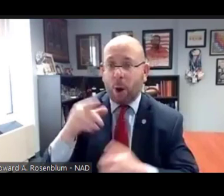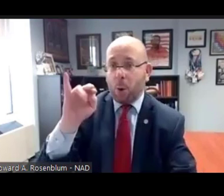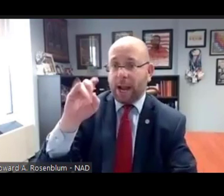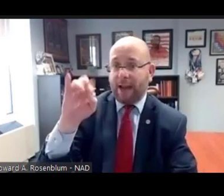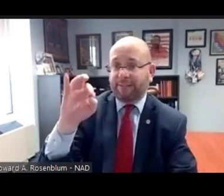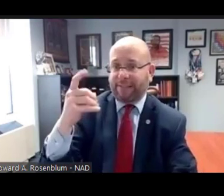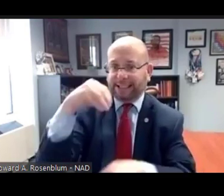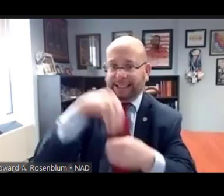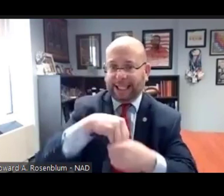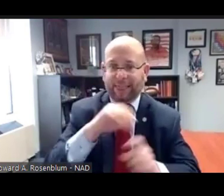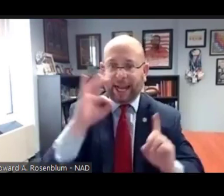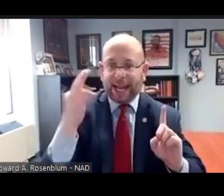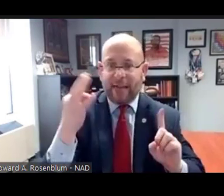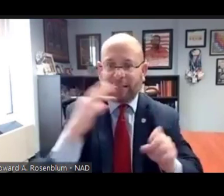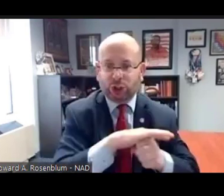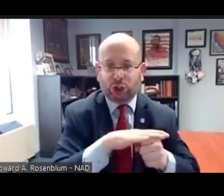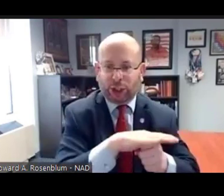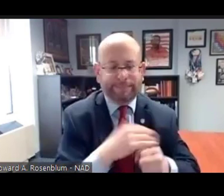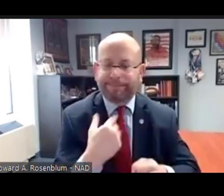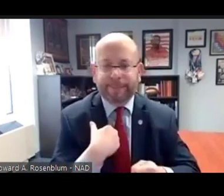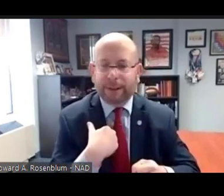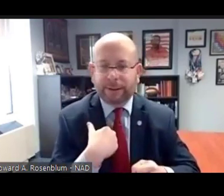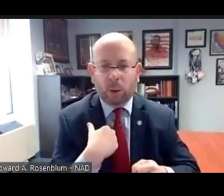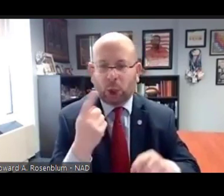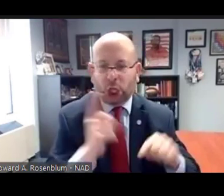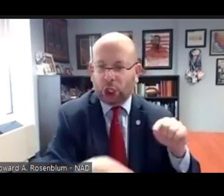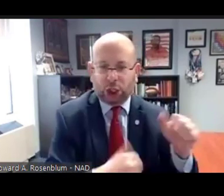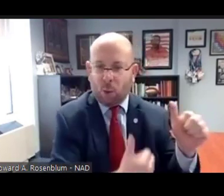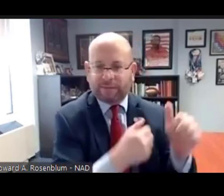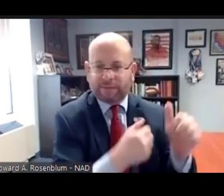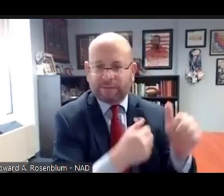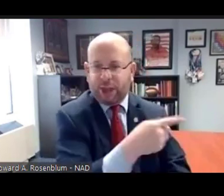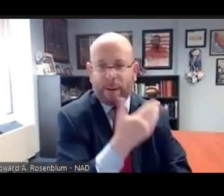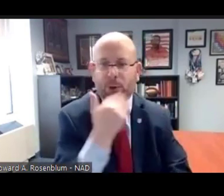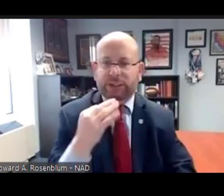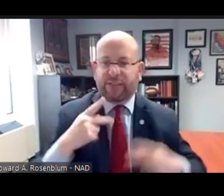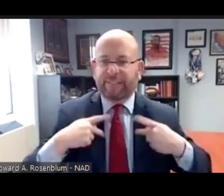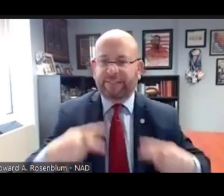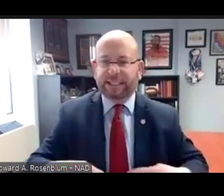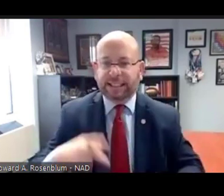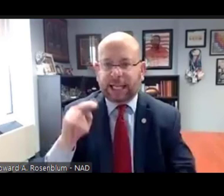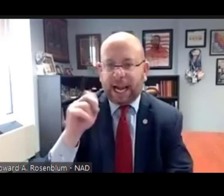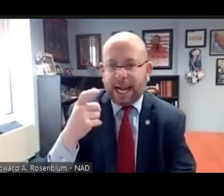realizing that of course, we could not do it in a given